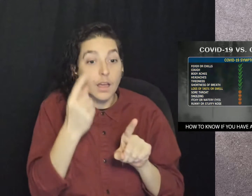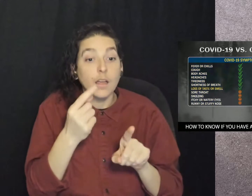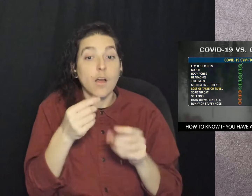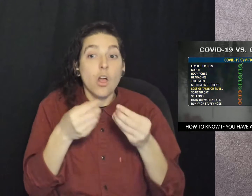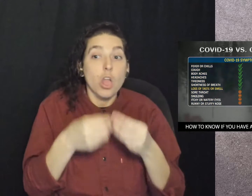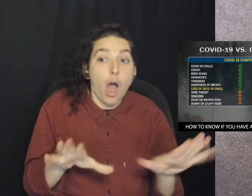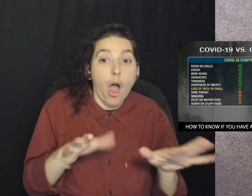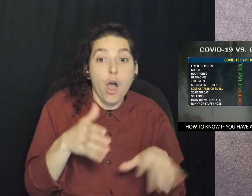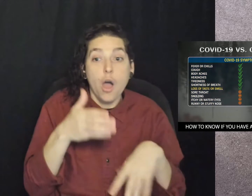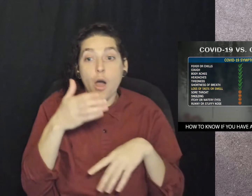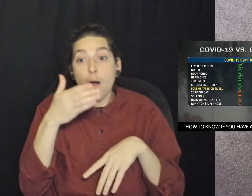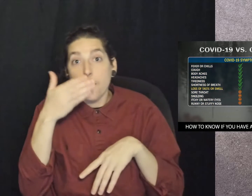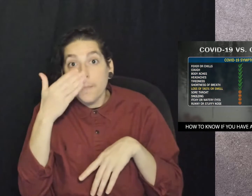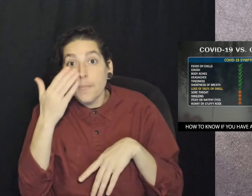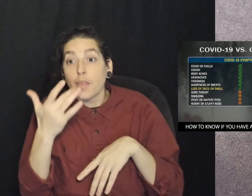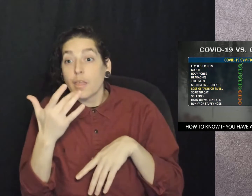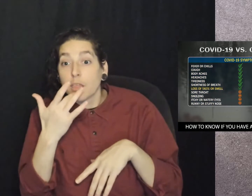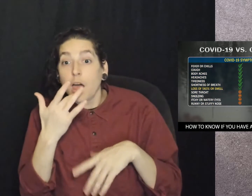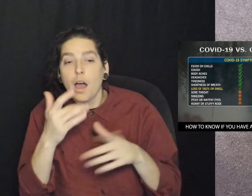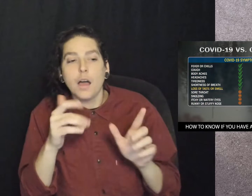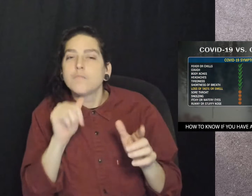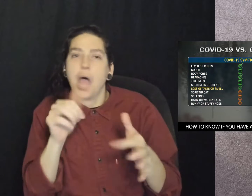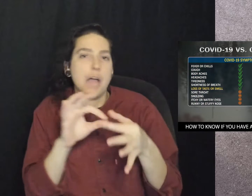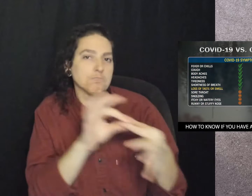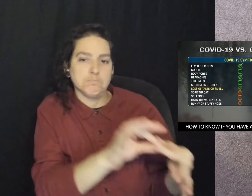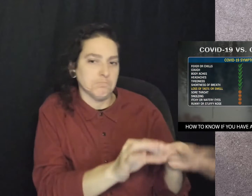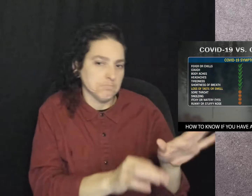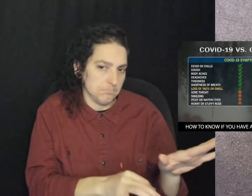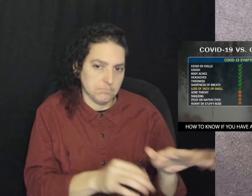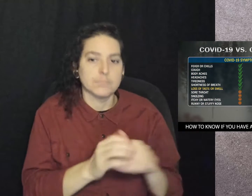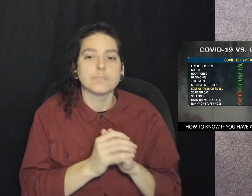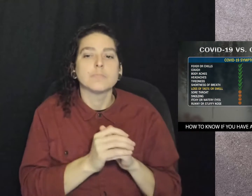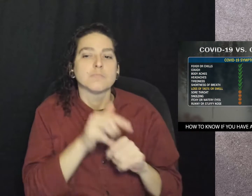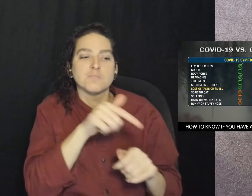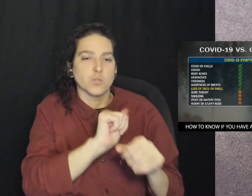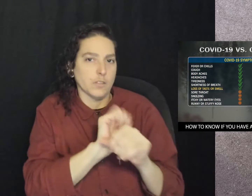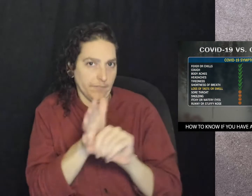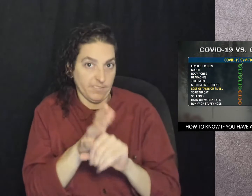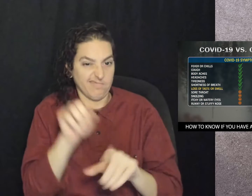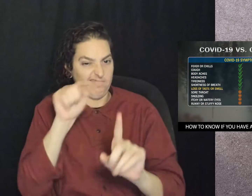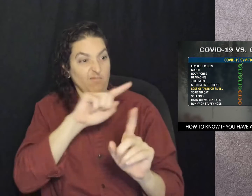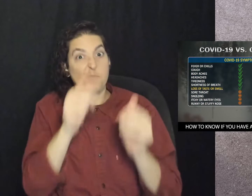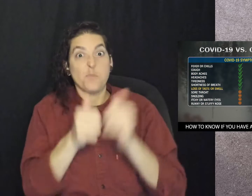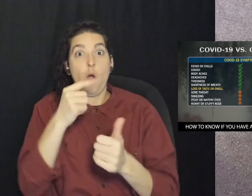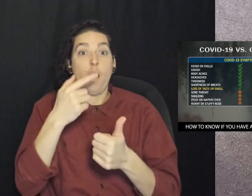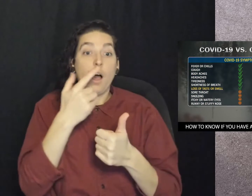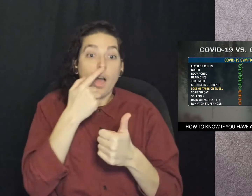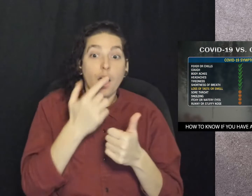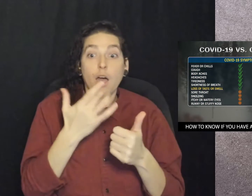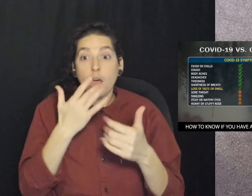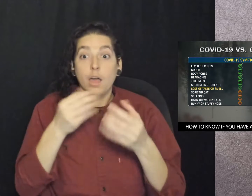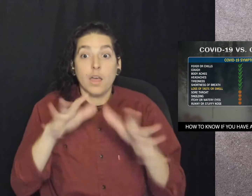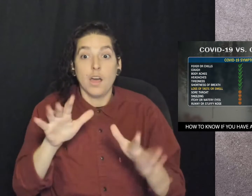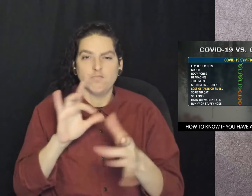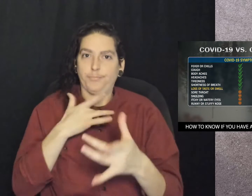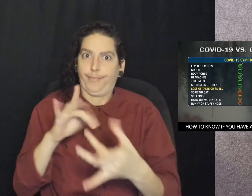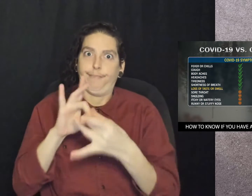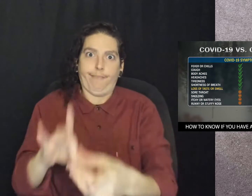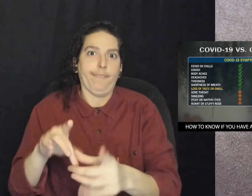all of the symptoms but the loss of taste or smell is more frequent with Covid 19